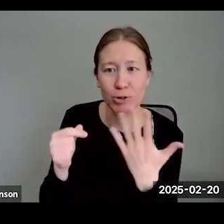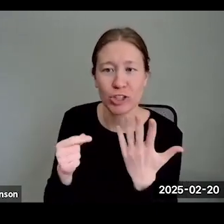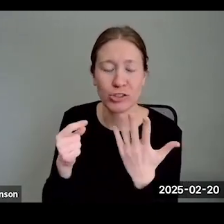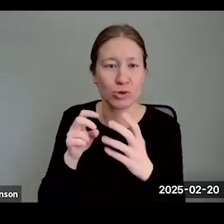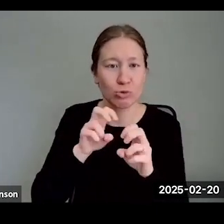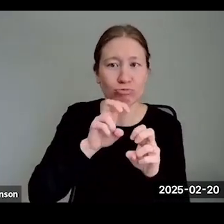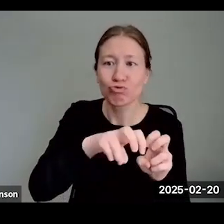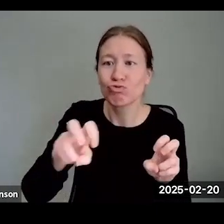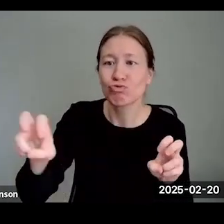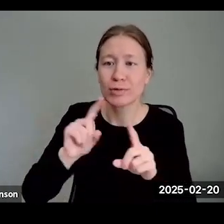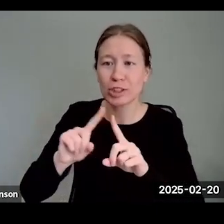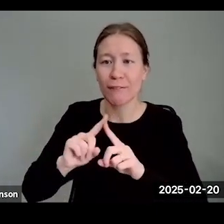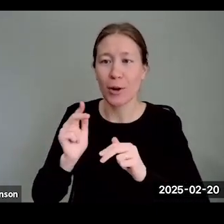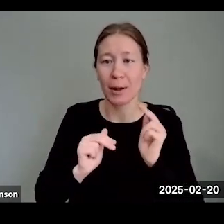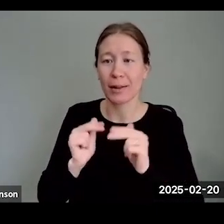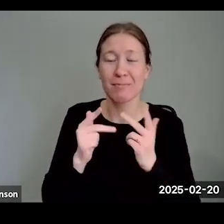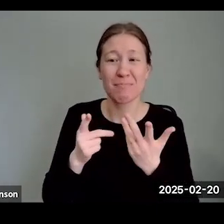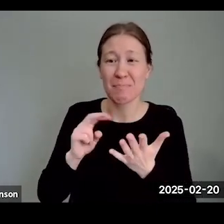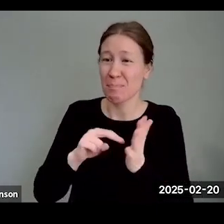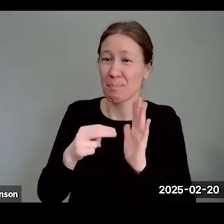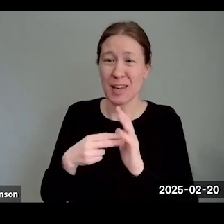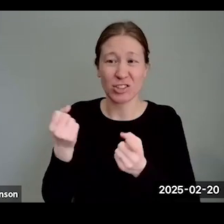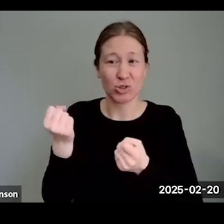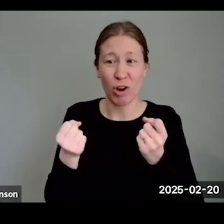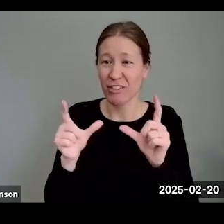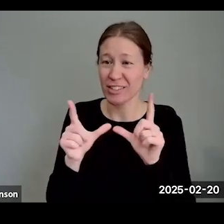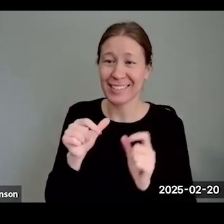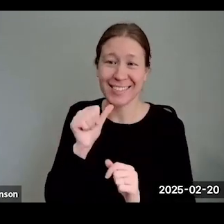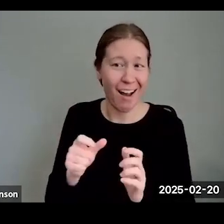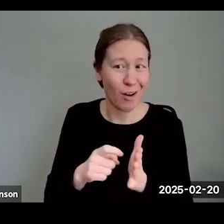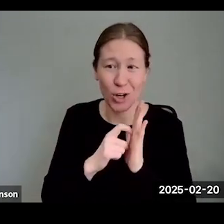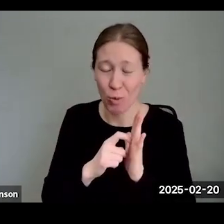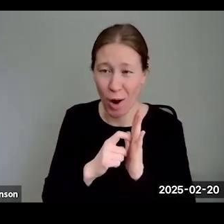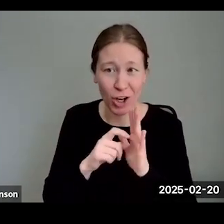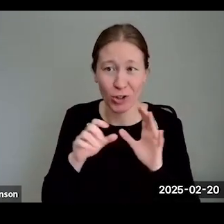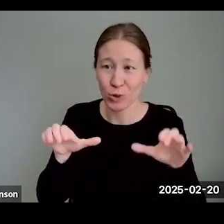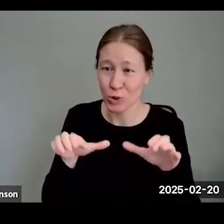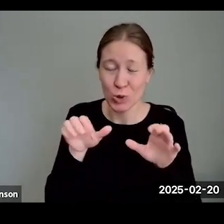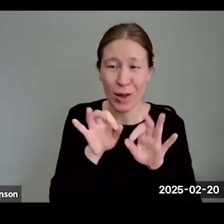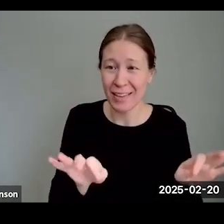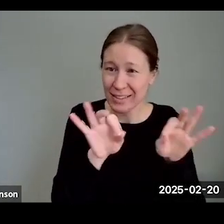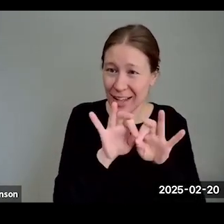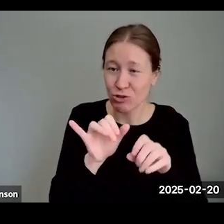the driver's license isn't necessary to perform the essential job duties because they can use any option